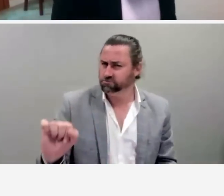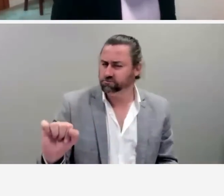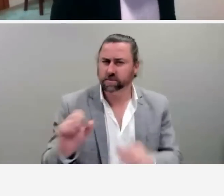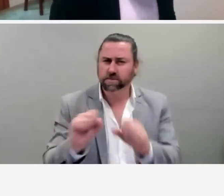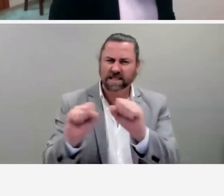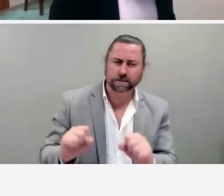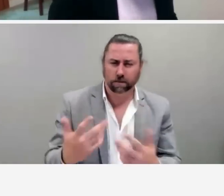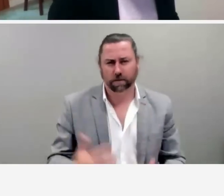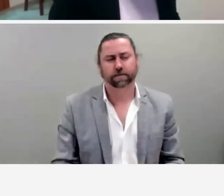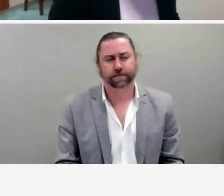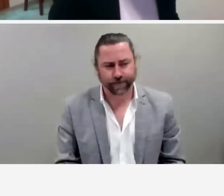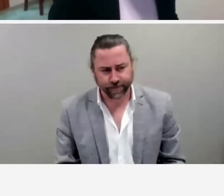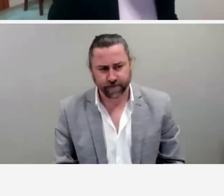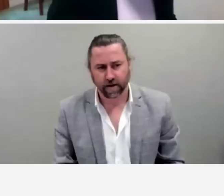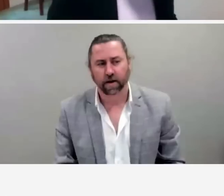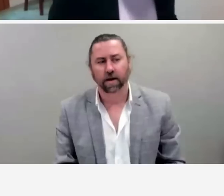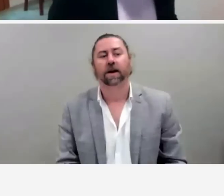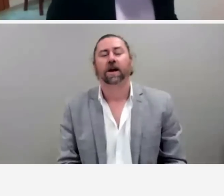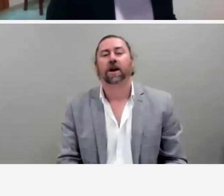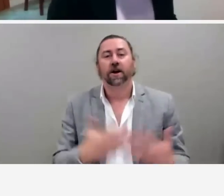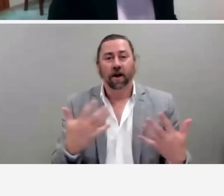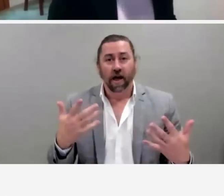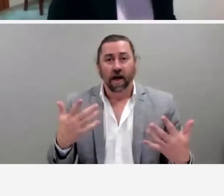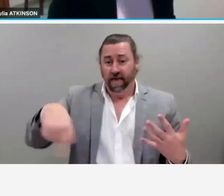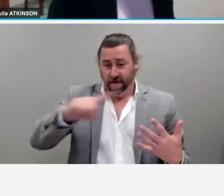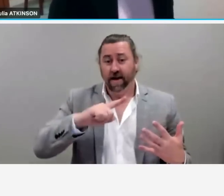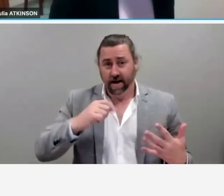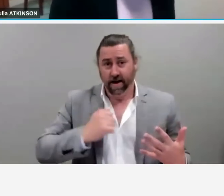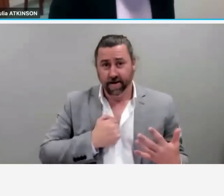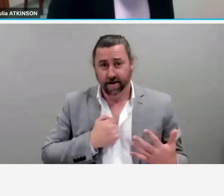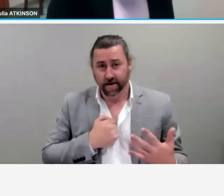All right. So that's the detailed feedback that we've had on the back of our paper but in addition to that